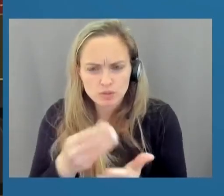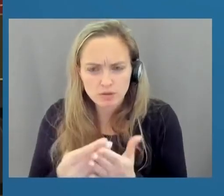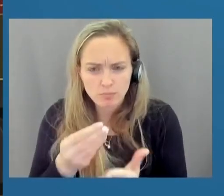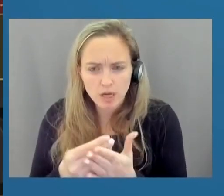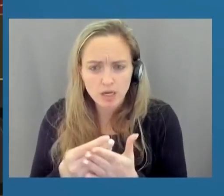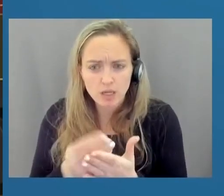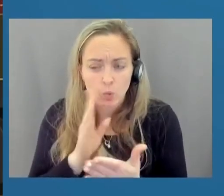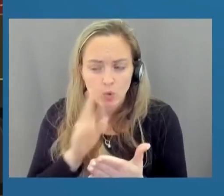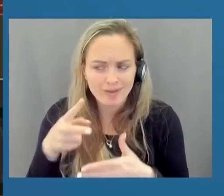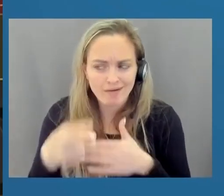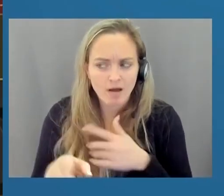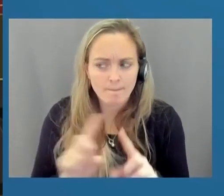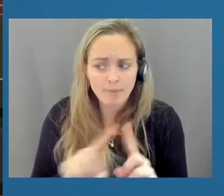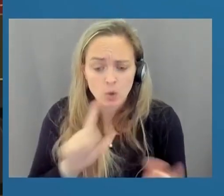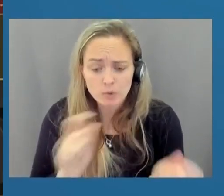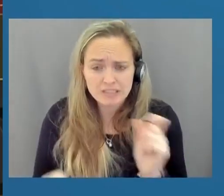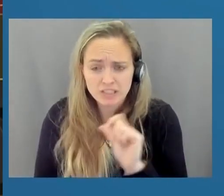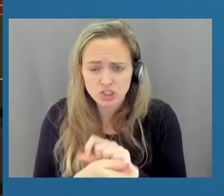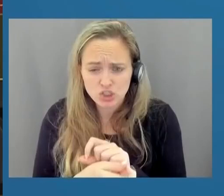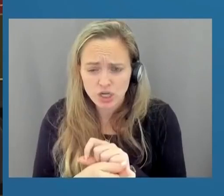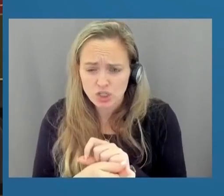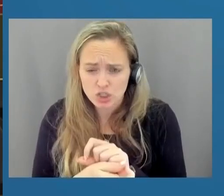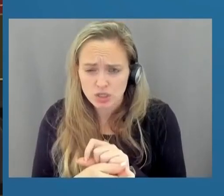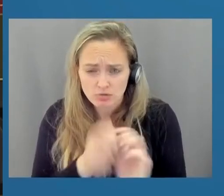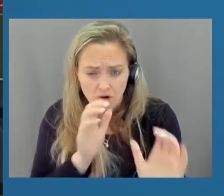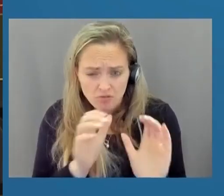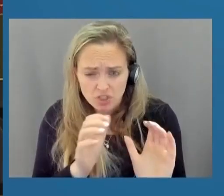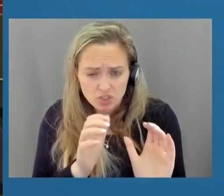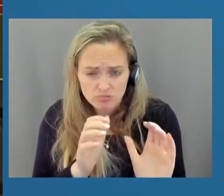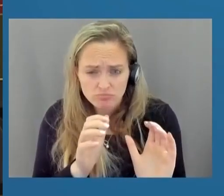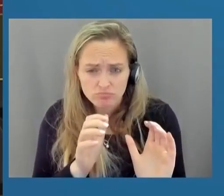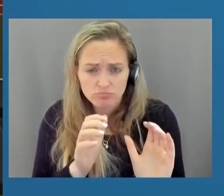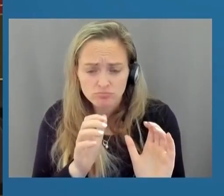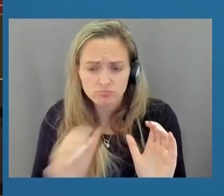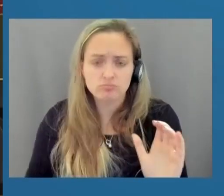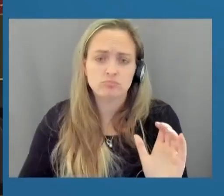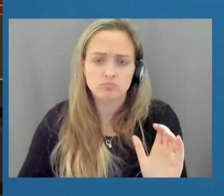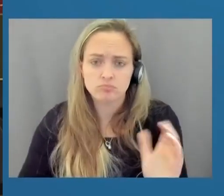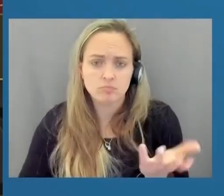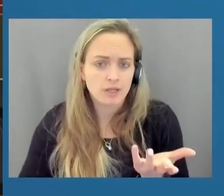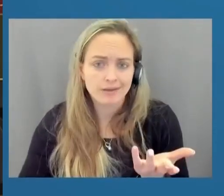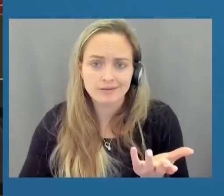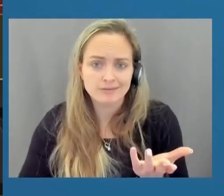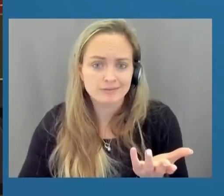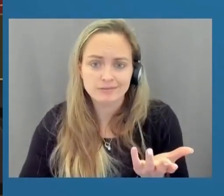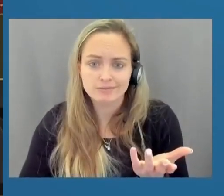but is it changing the nature of the conversation? It's a cloud that's hanging overhead. It's something that is out there,